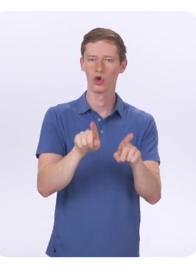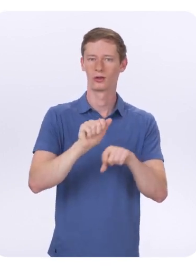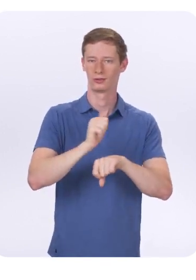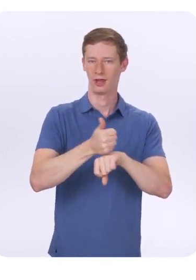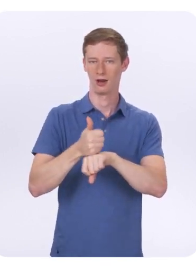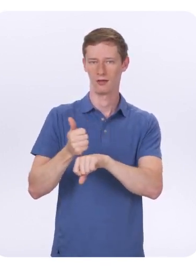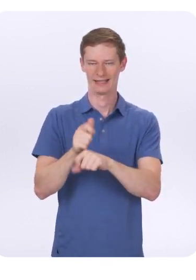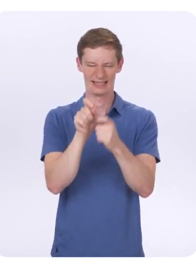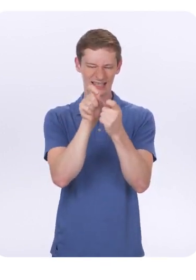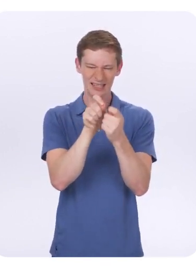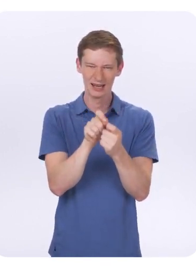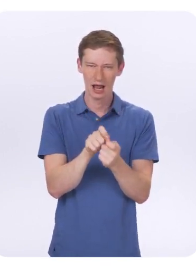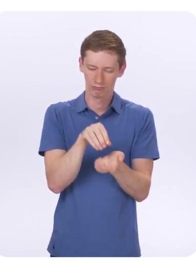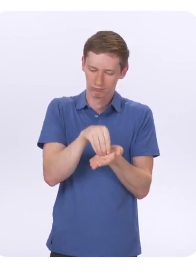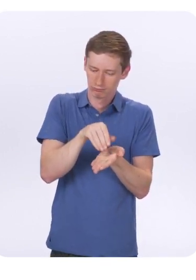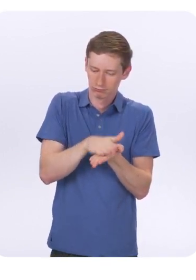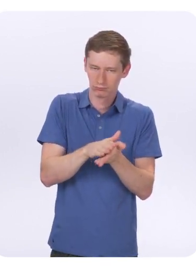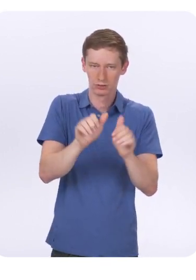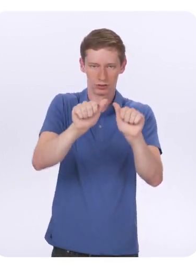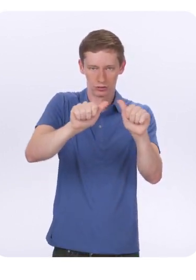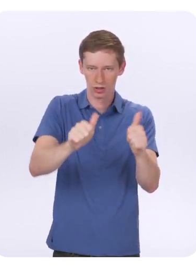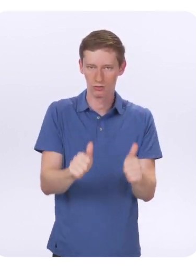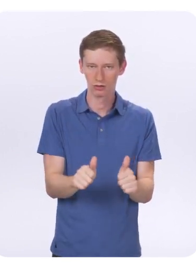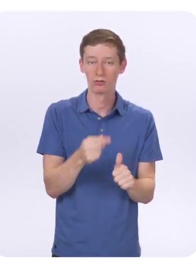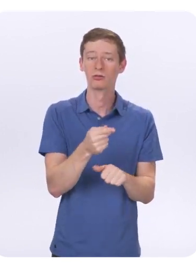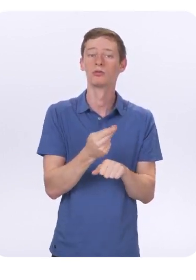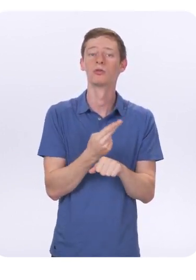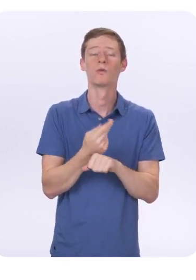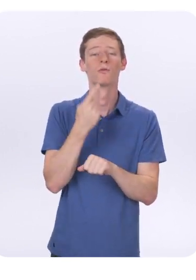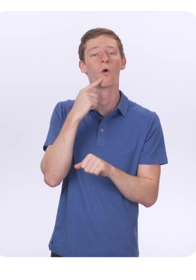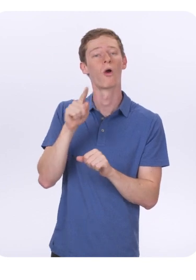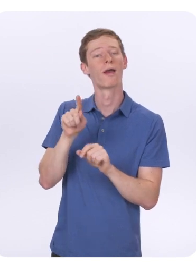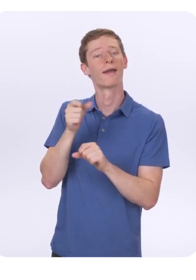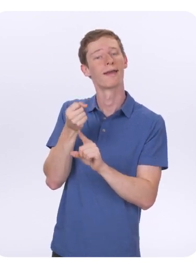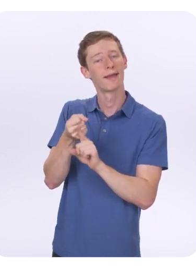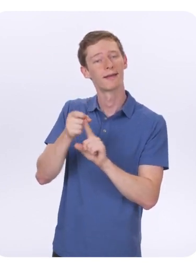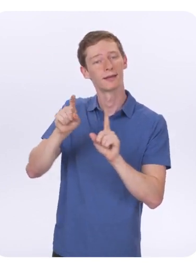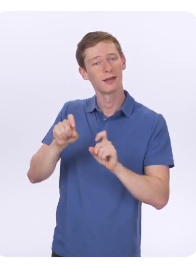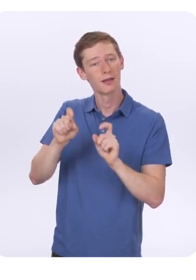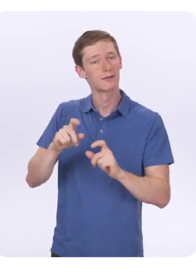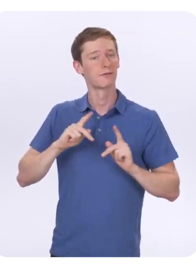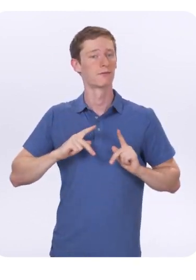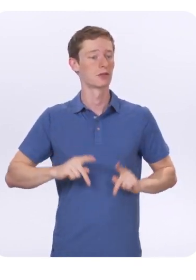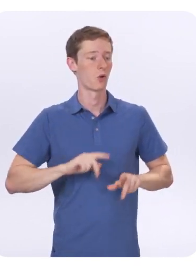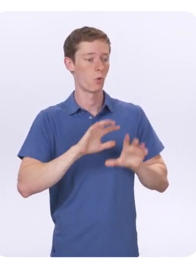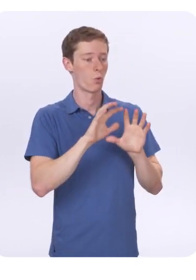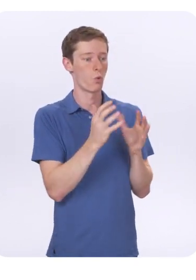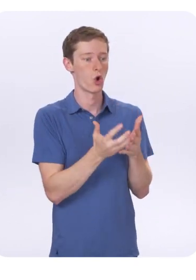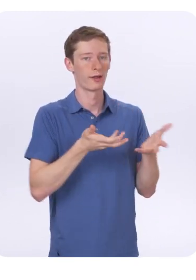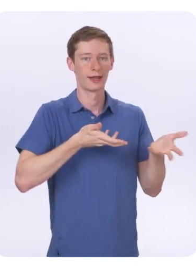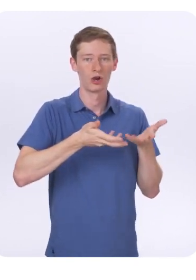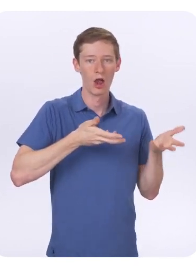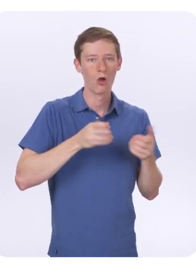You can use this information to implement hit-testing, physical world interaction or basic occlusion.